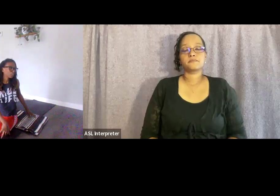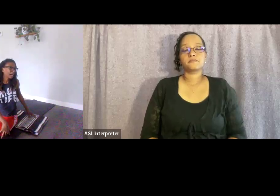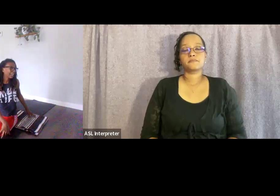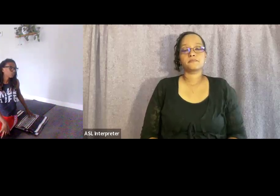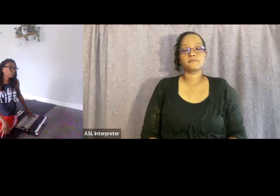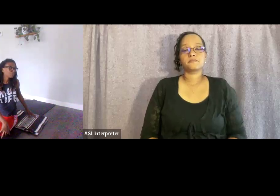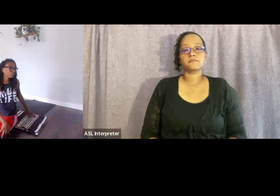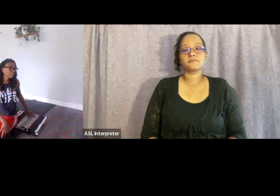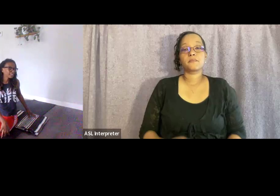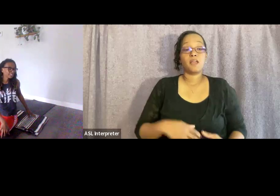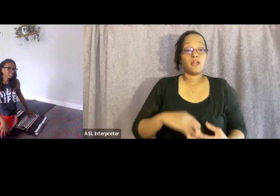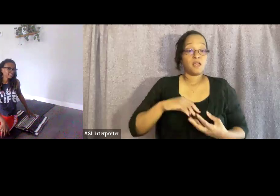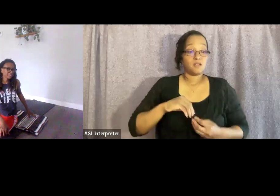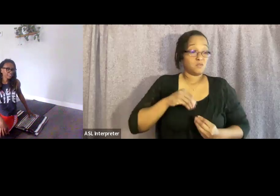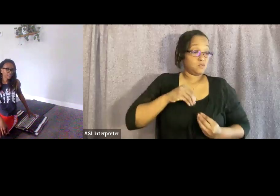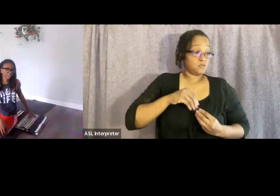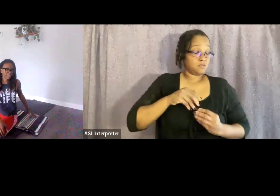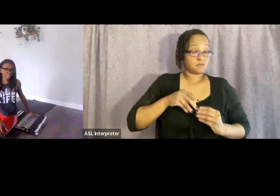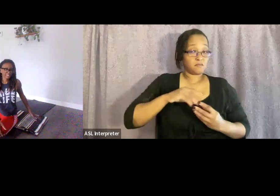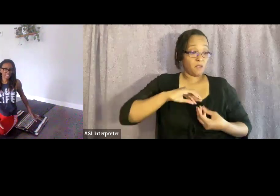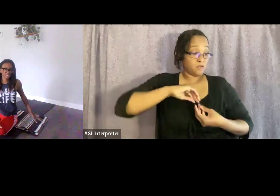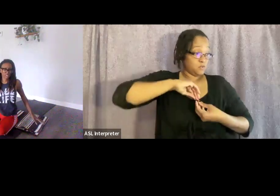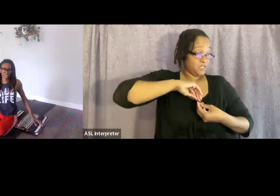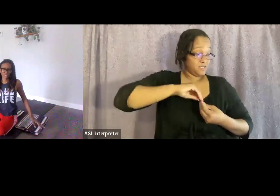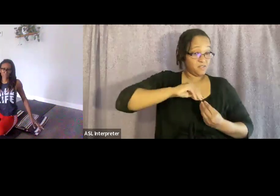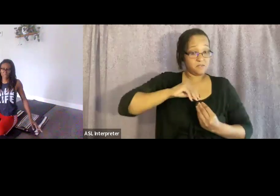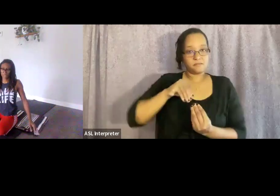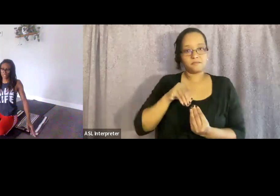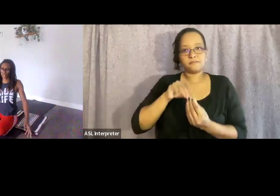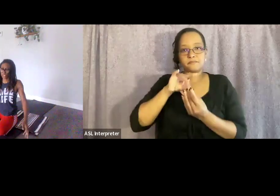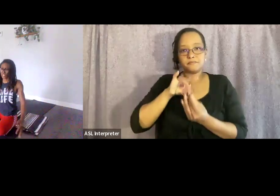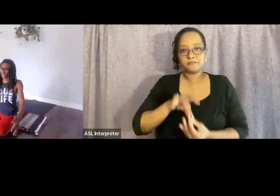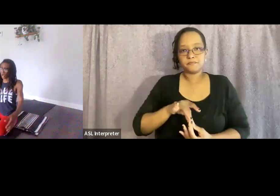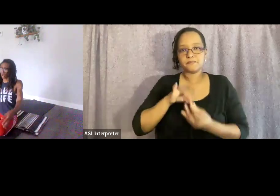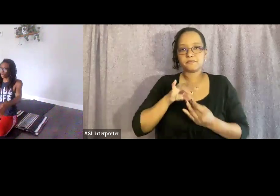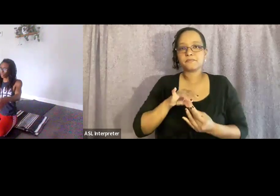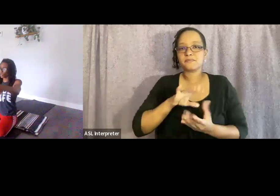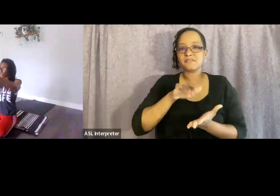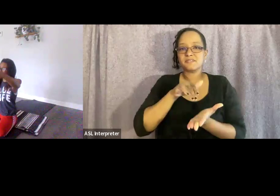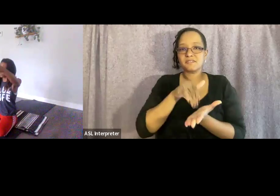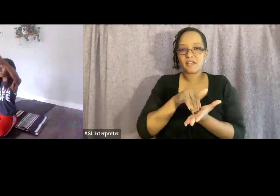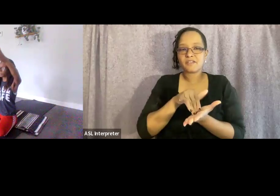And then unwind when you're ready, inhaling back to center. That may mean stretching out long or stretching up.